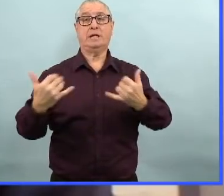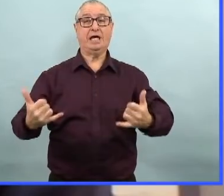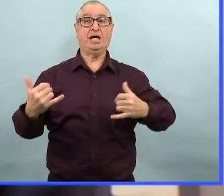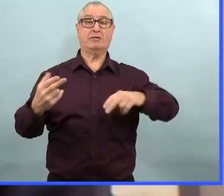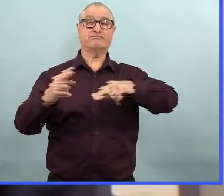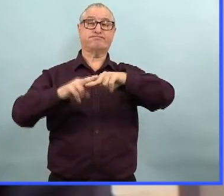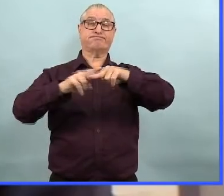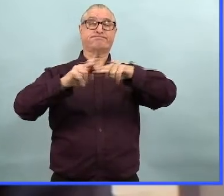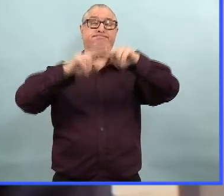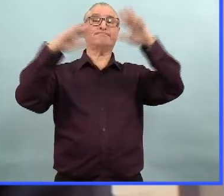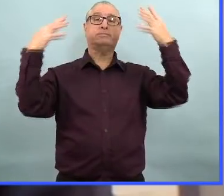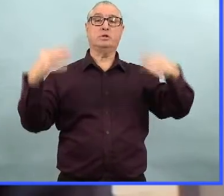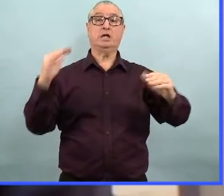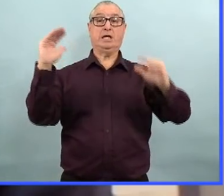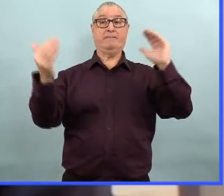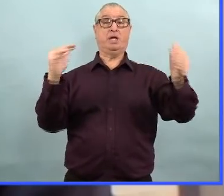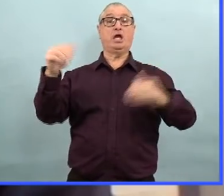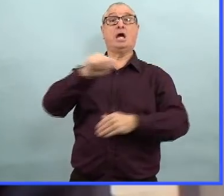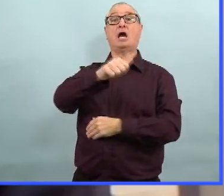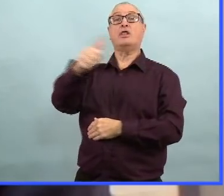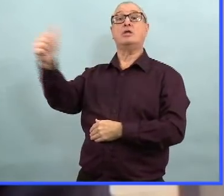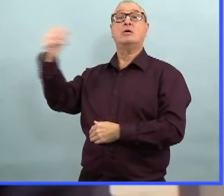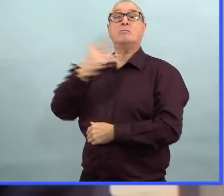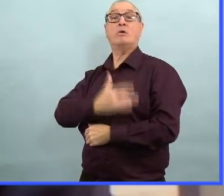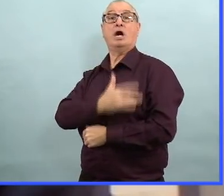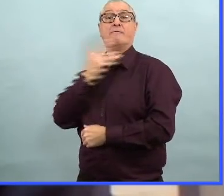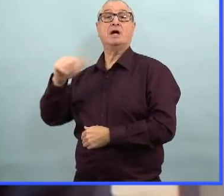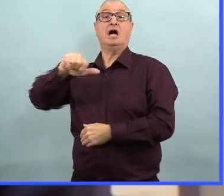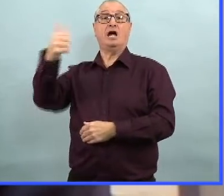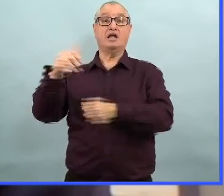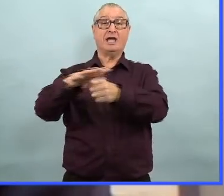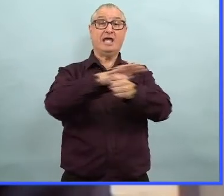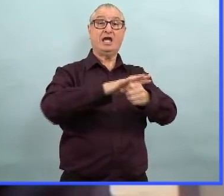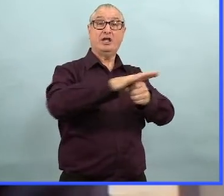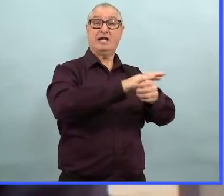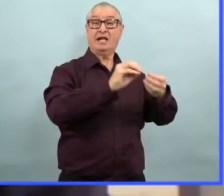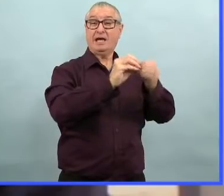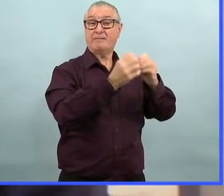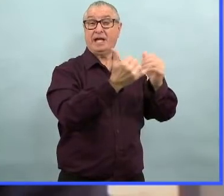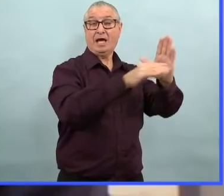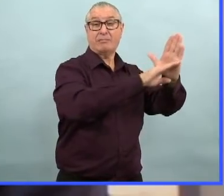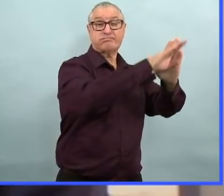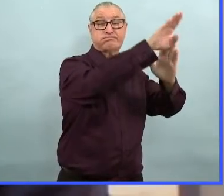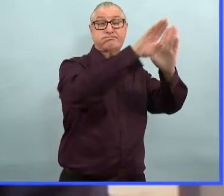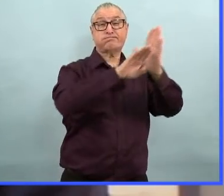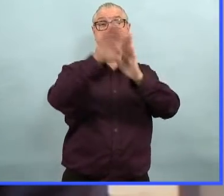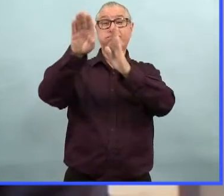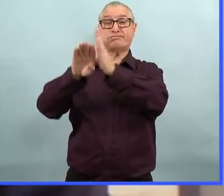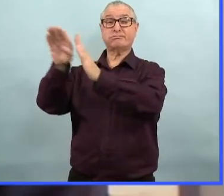and that's going to occur here too so we need to be prepared for that we need to reduce the